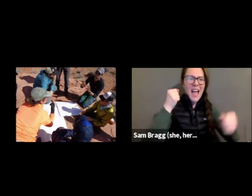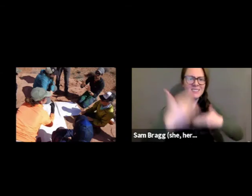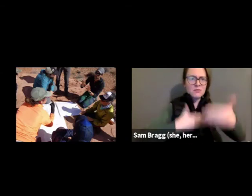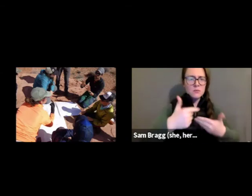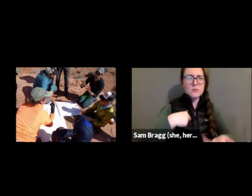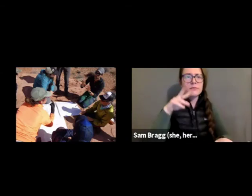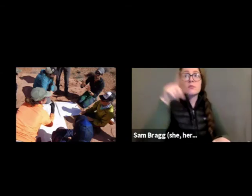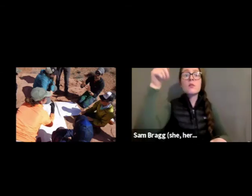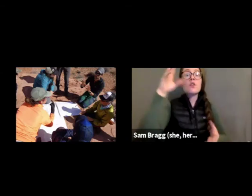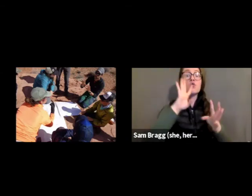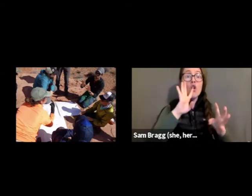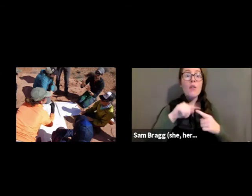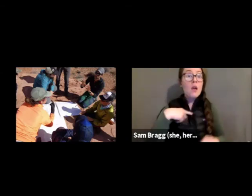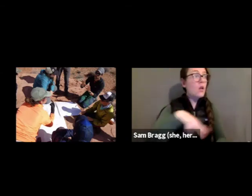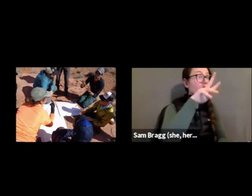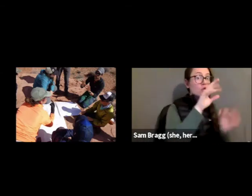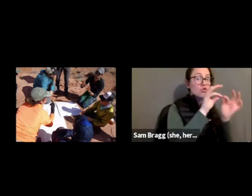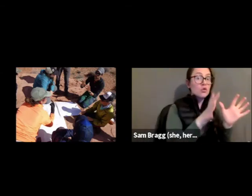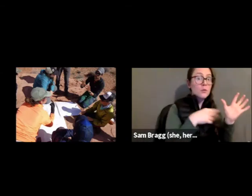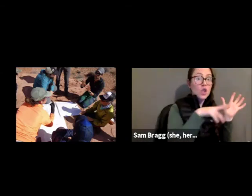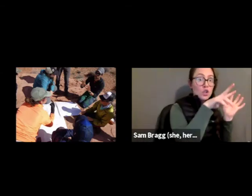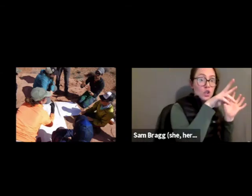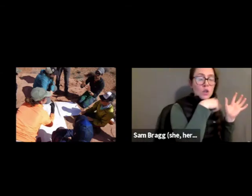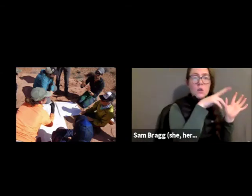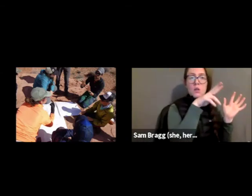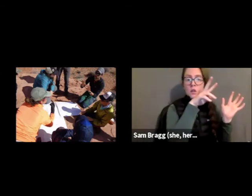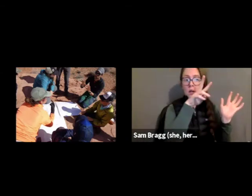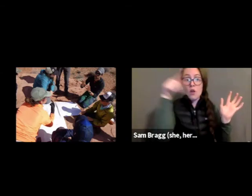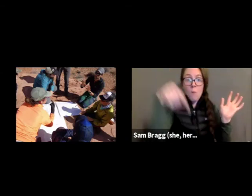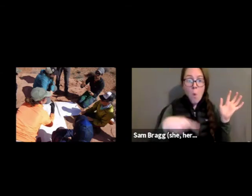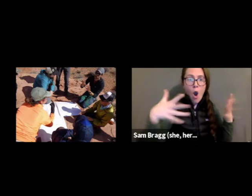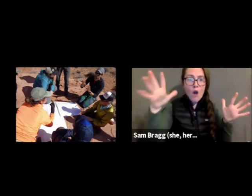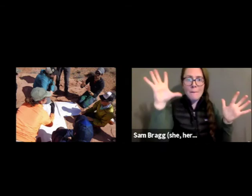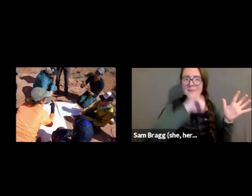their ideas and so much was going on that the interpreter couldn't necessarily keep track of